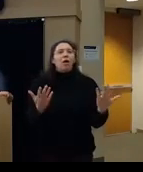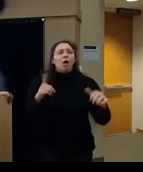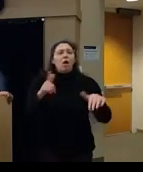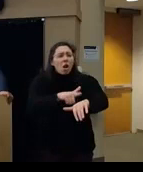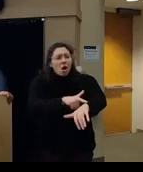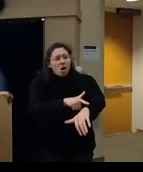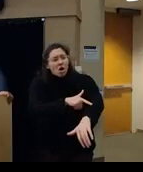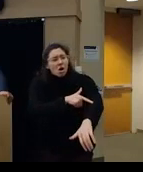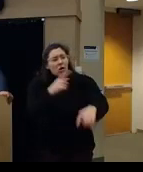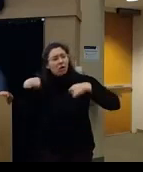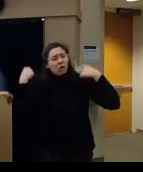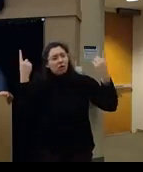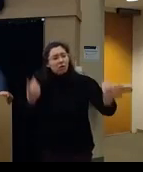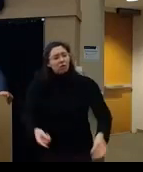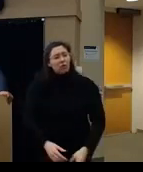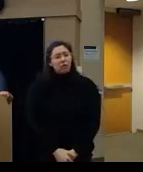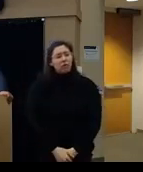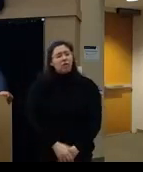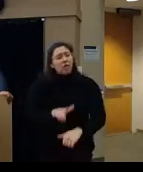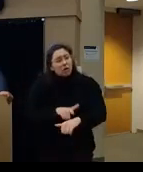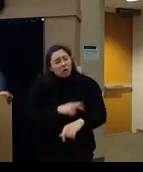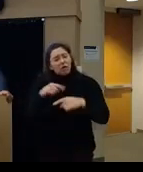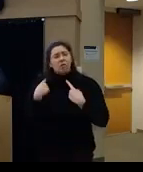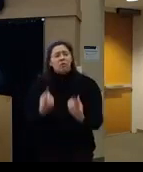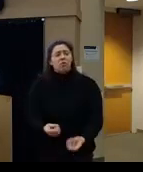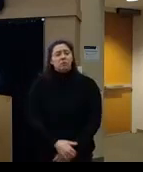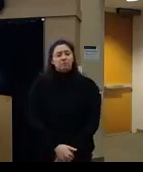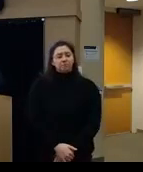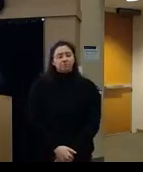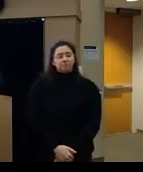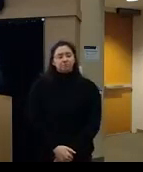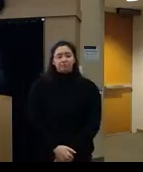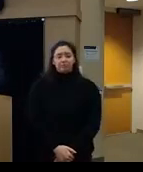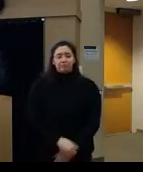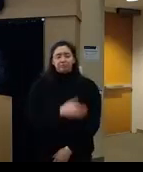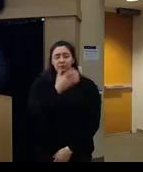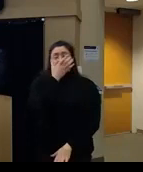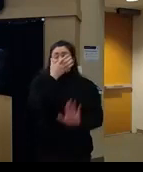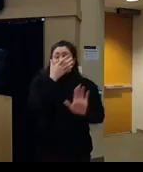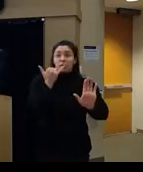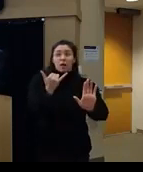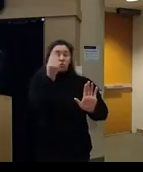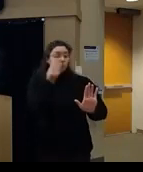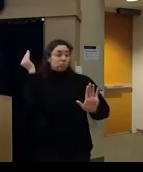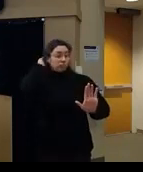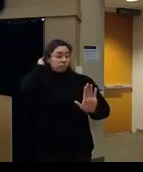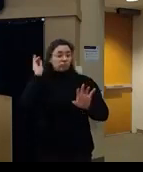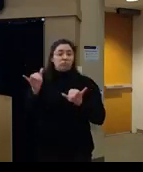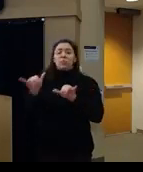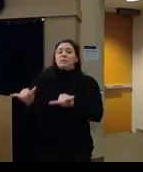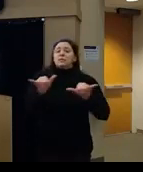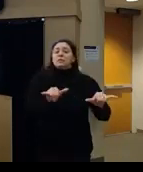take how long did that take now let's let's keep in mind because the same criticism and I don't